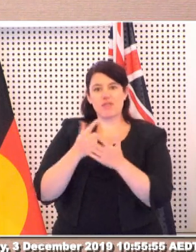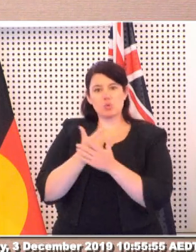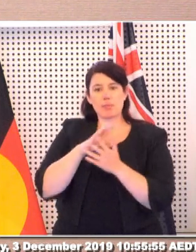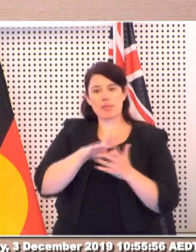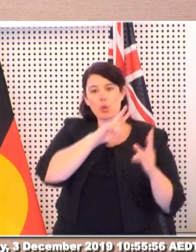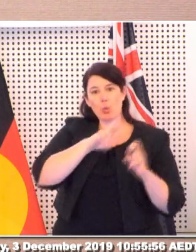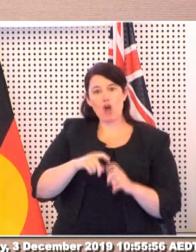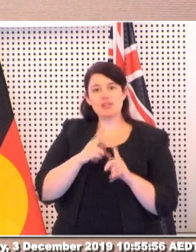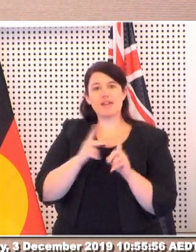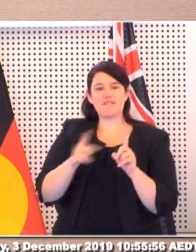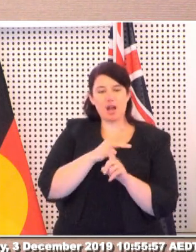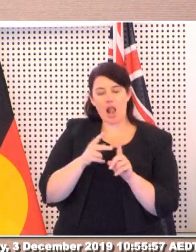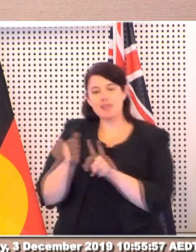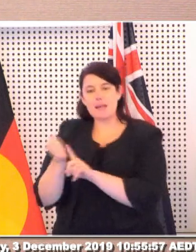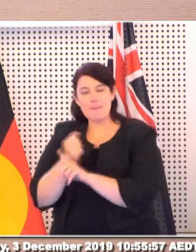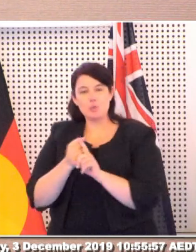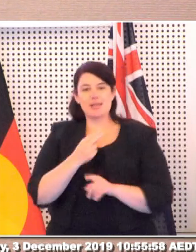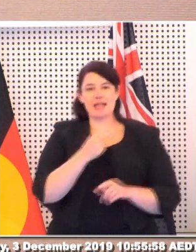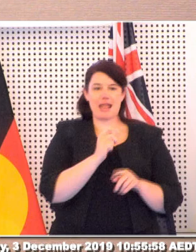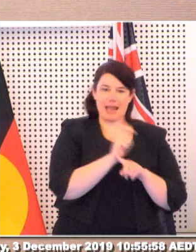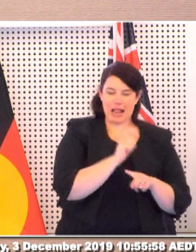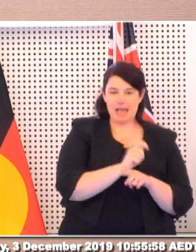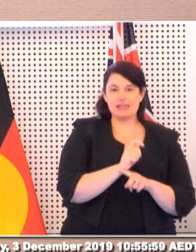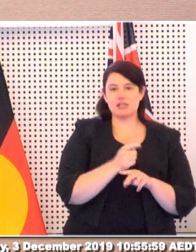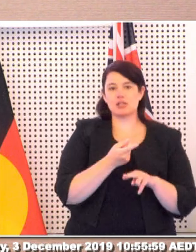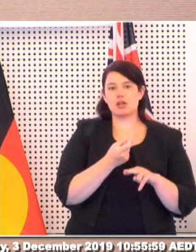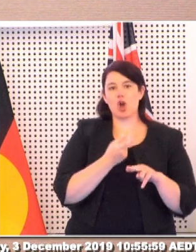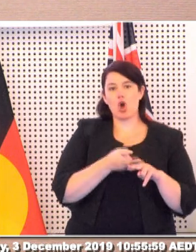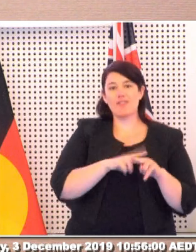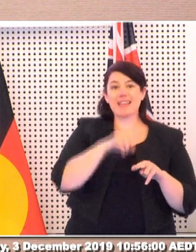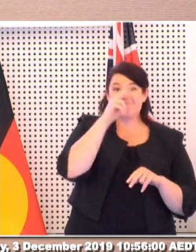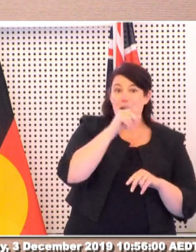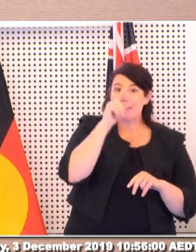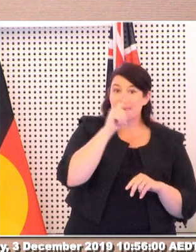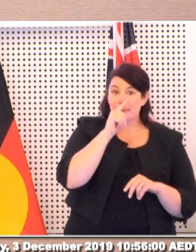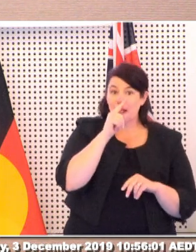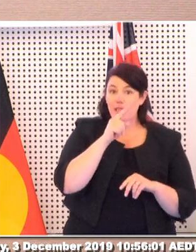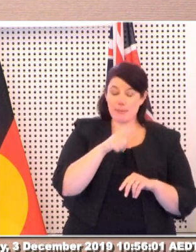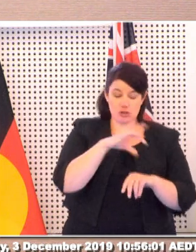violence, abuse and neglect around young people being strapped to chairs, for